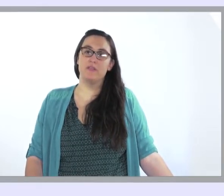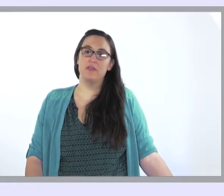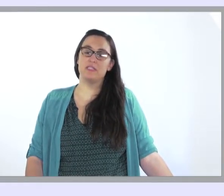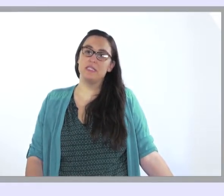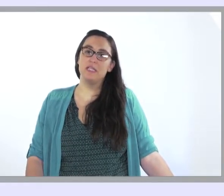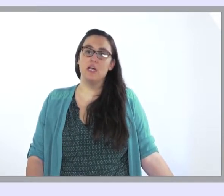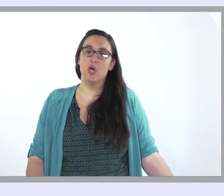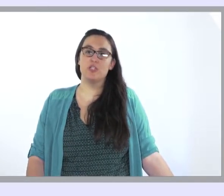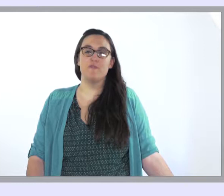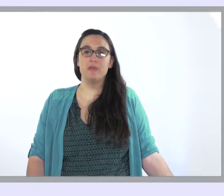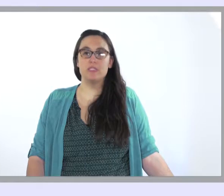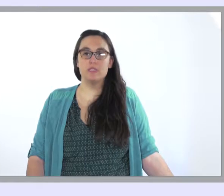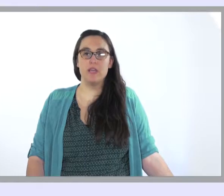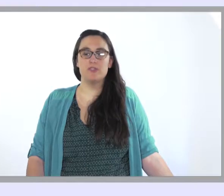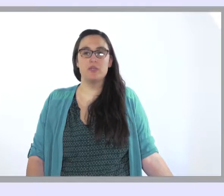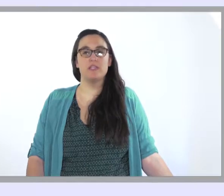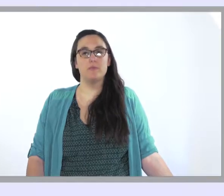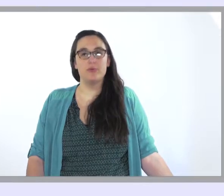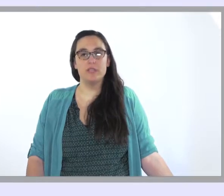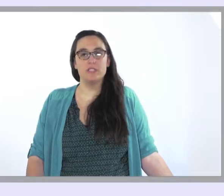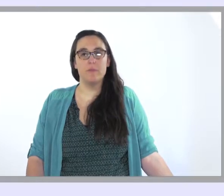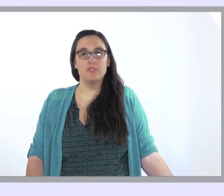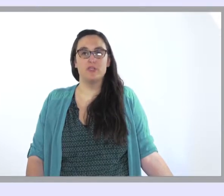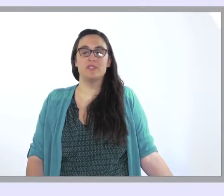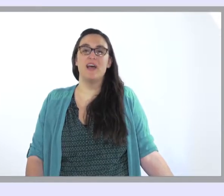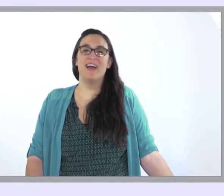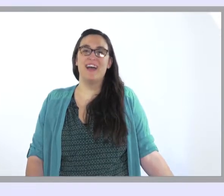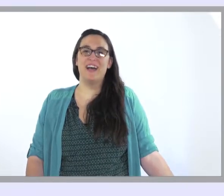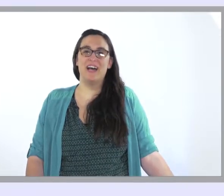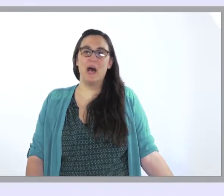that there still are many misconceptions and preconceptions